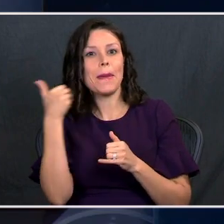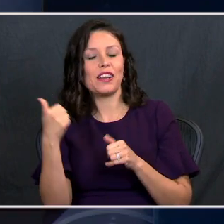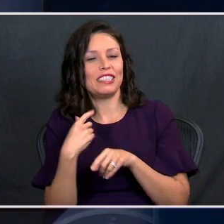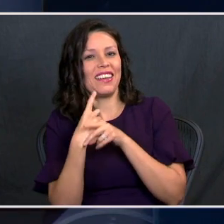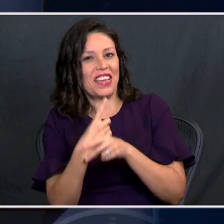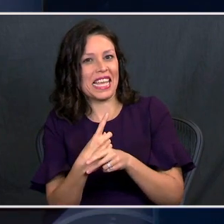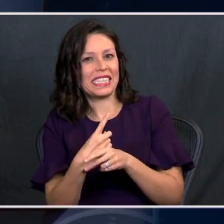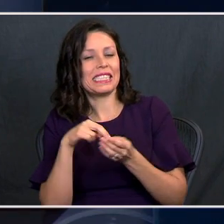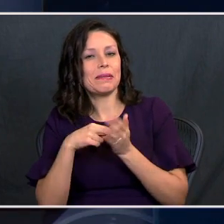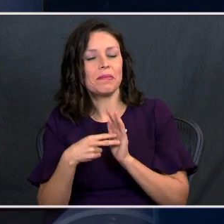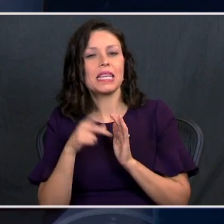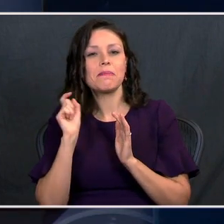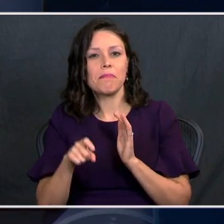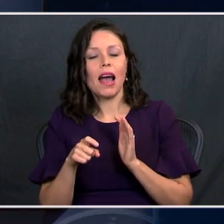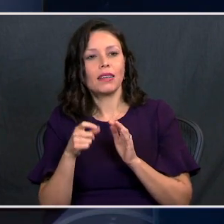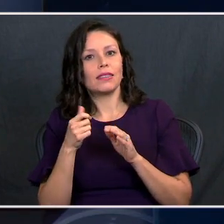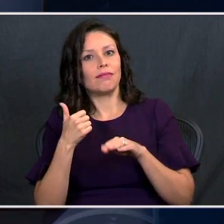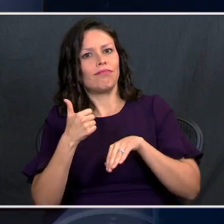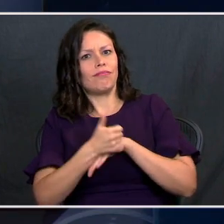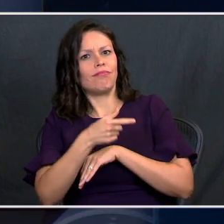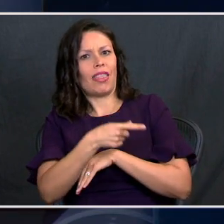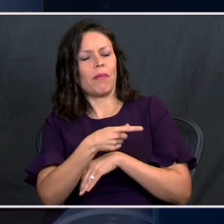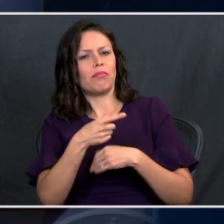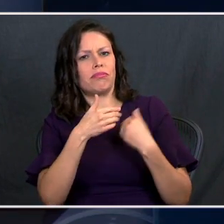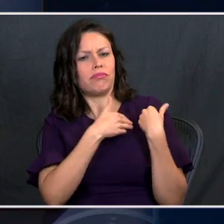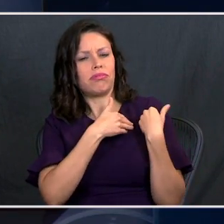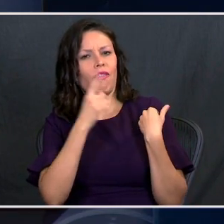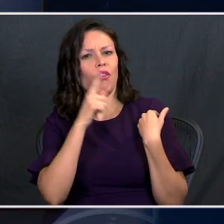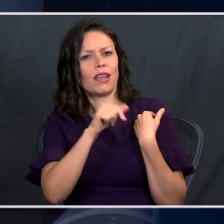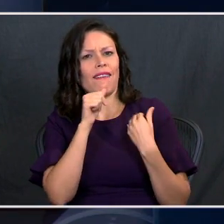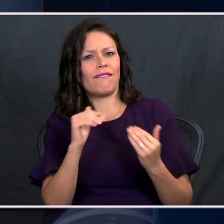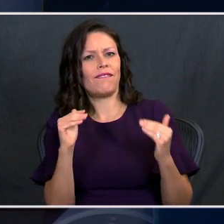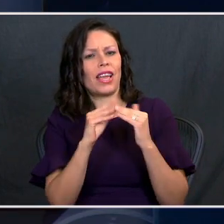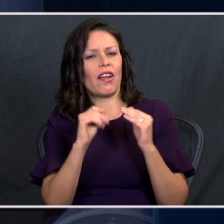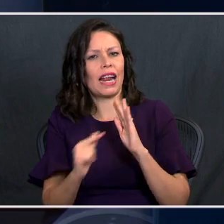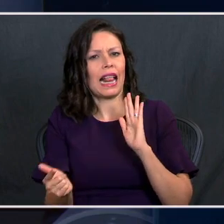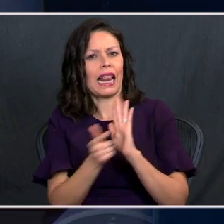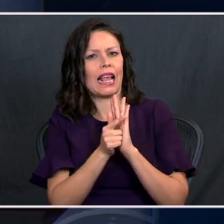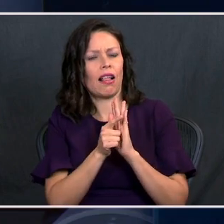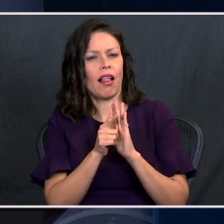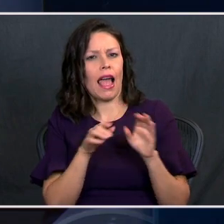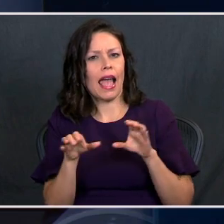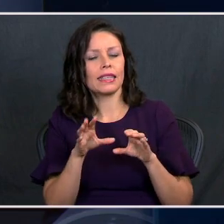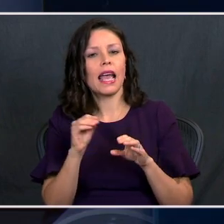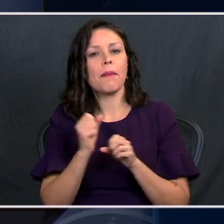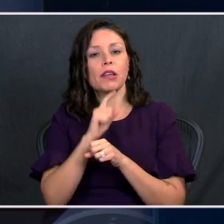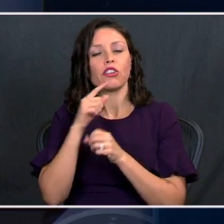which must include holding China accountable for its unfair and illegal practices and making sure that American technologies